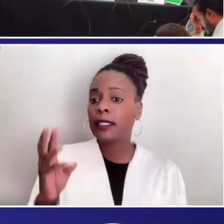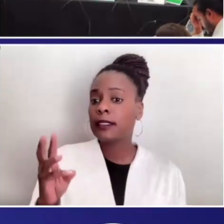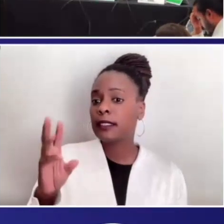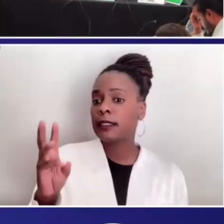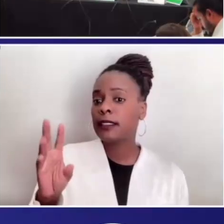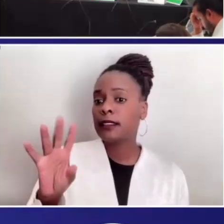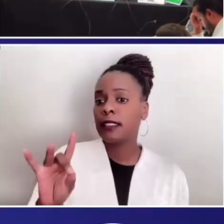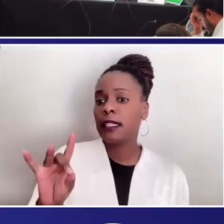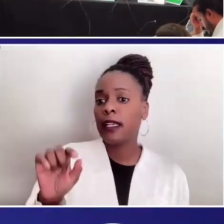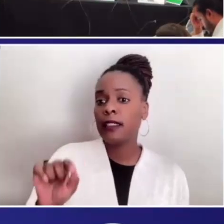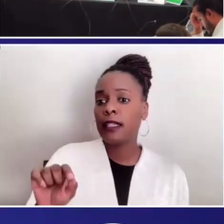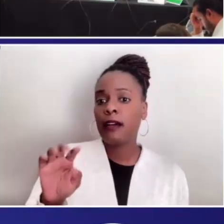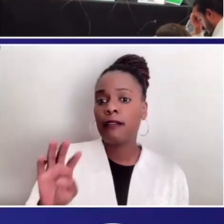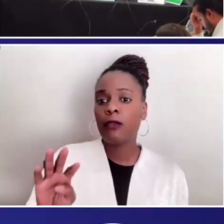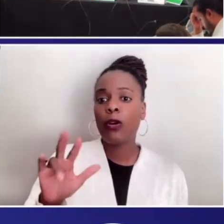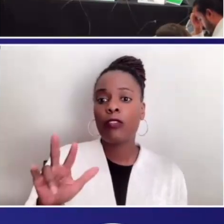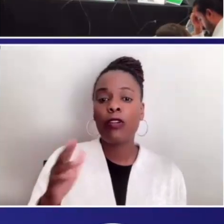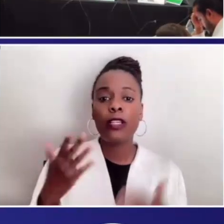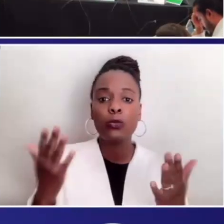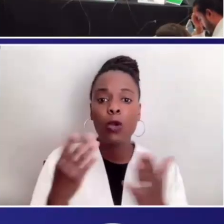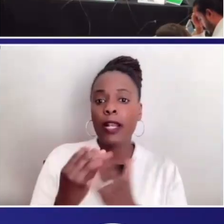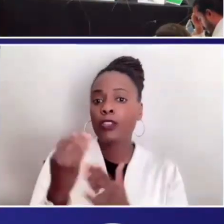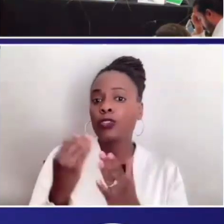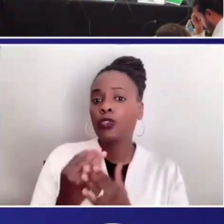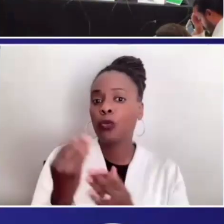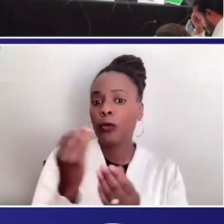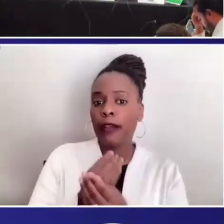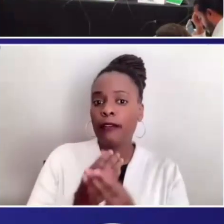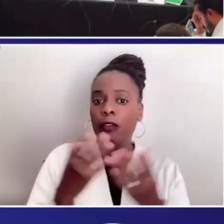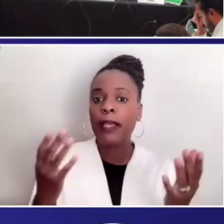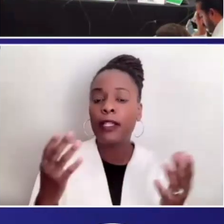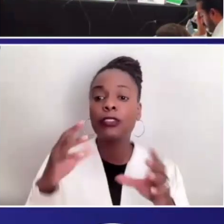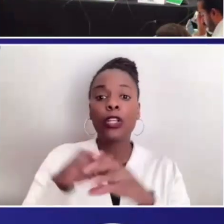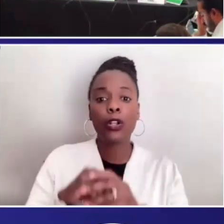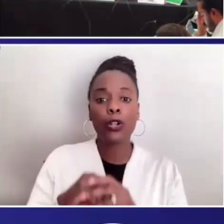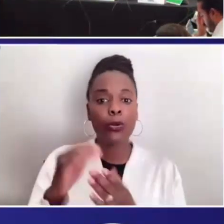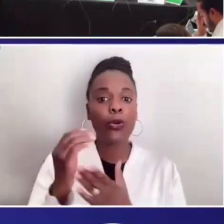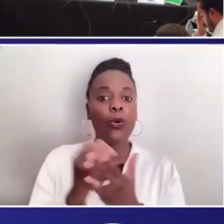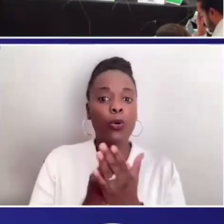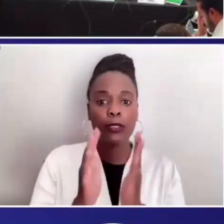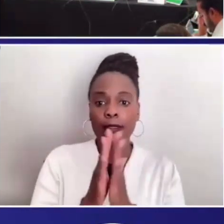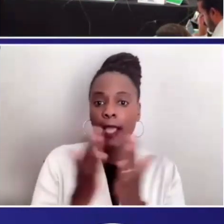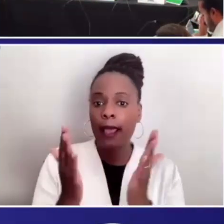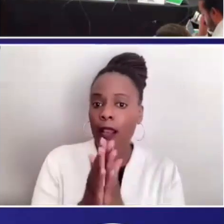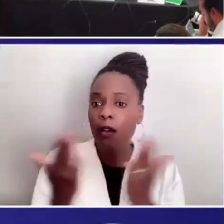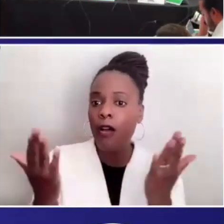which is the consumer information that includes your course catalog and the other forward facing -- we figured,